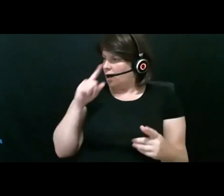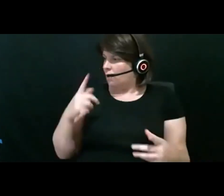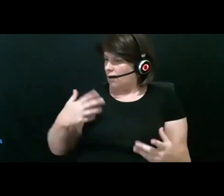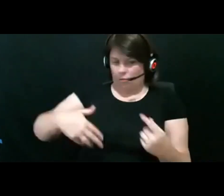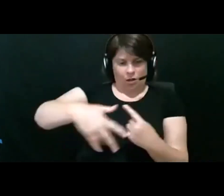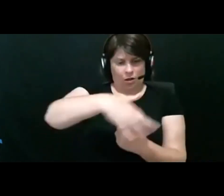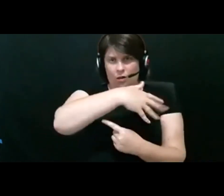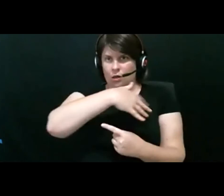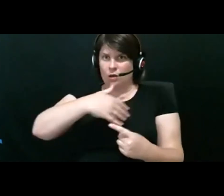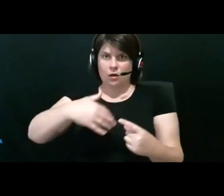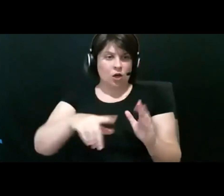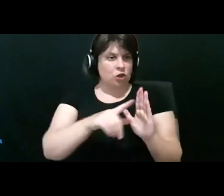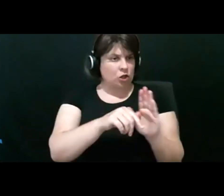to the time of day.